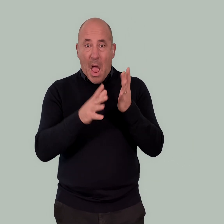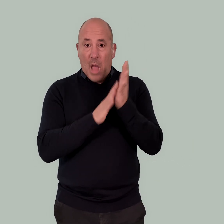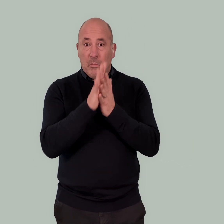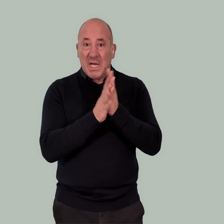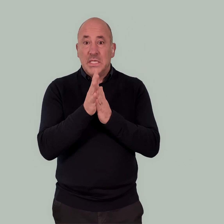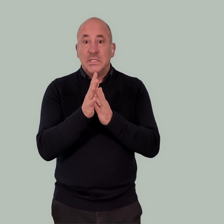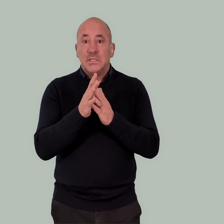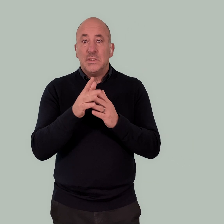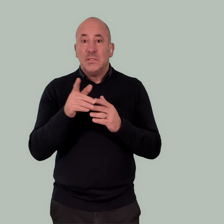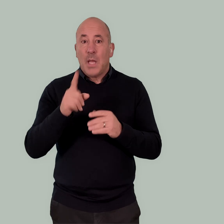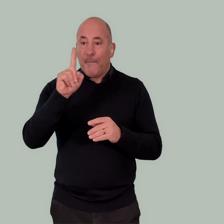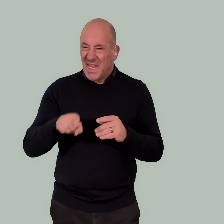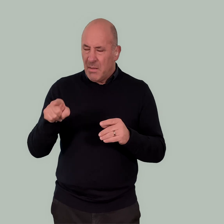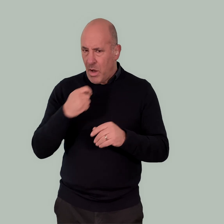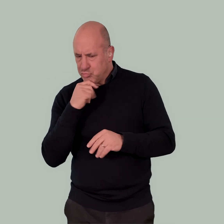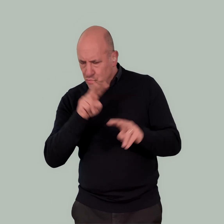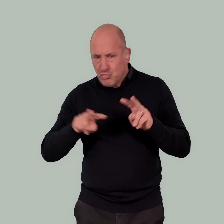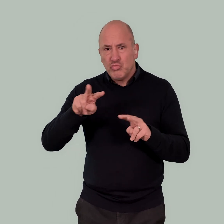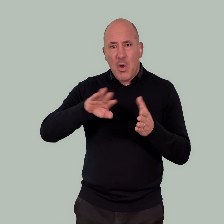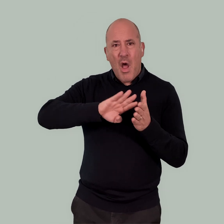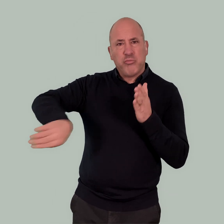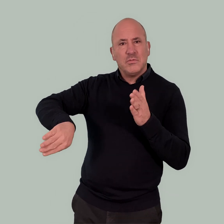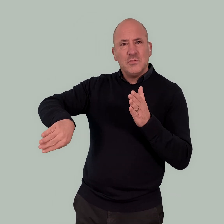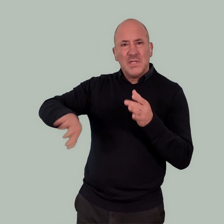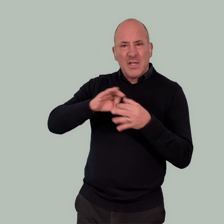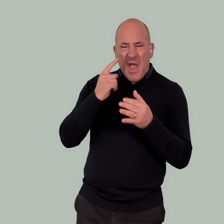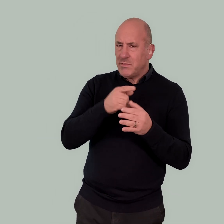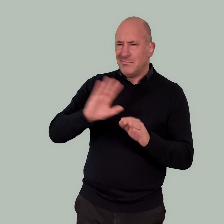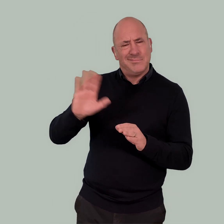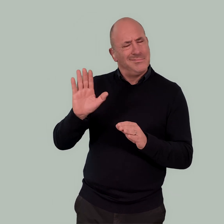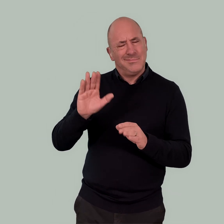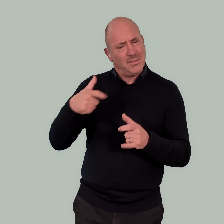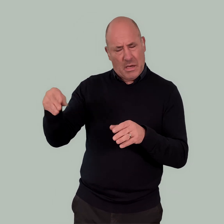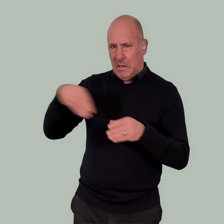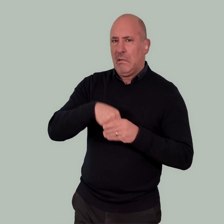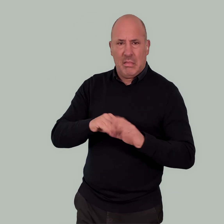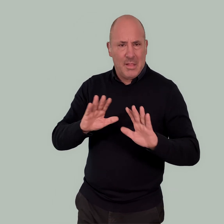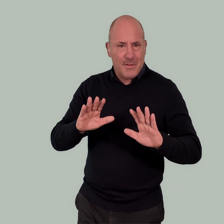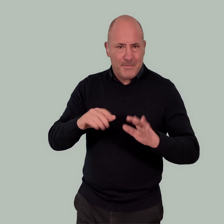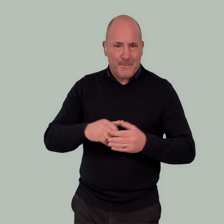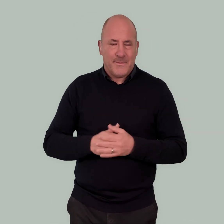in the consideration of evidence.